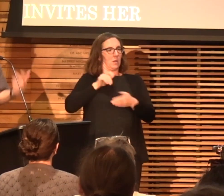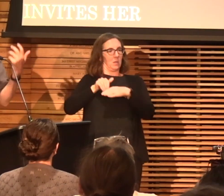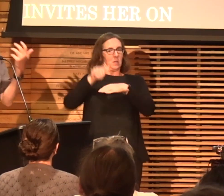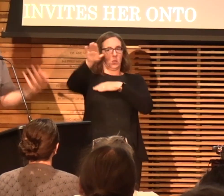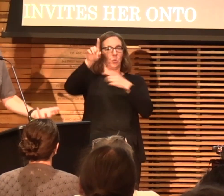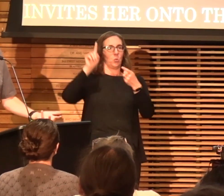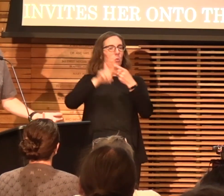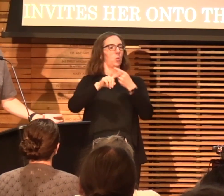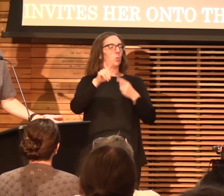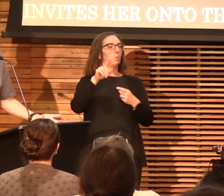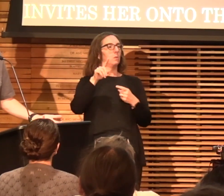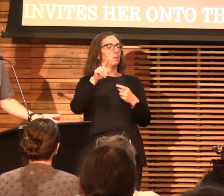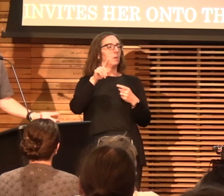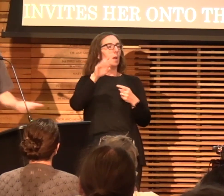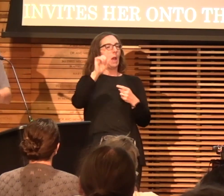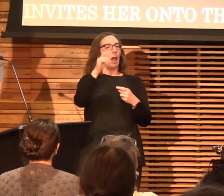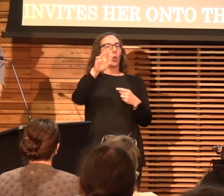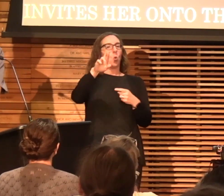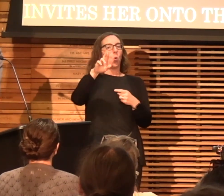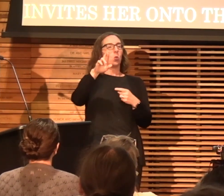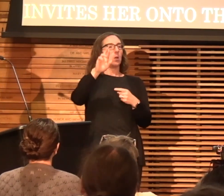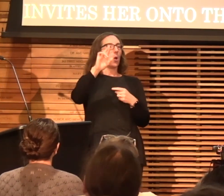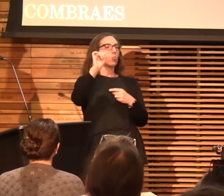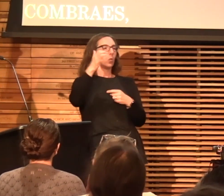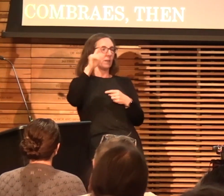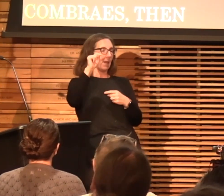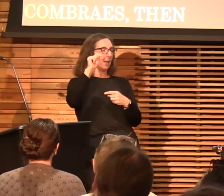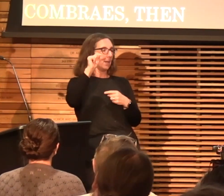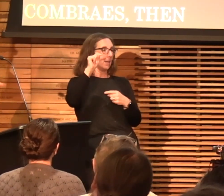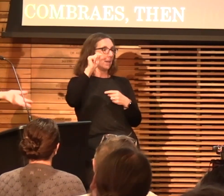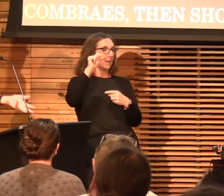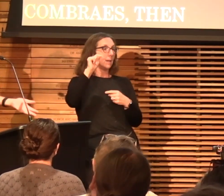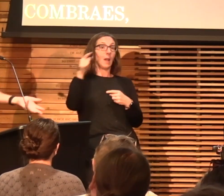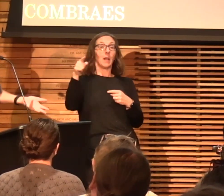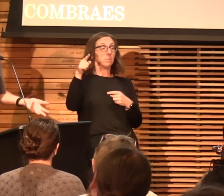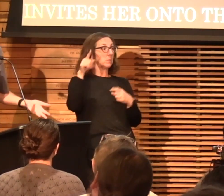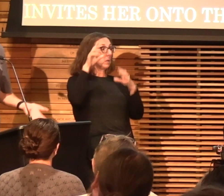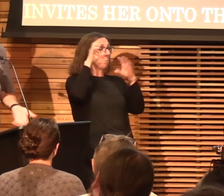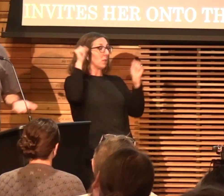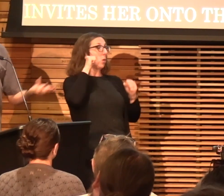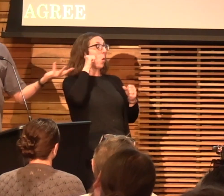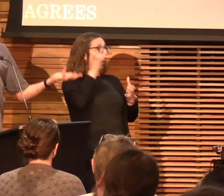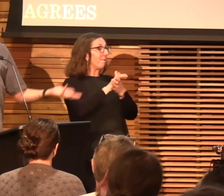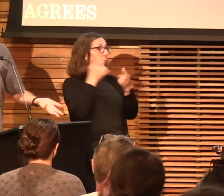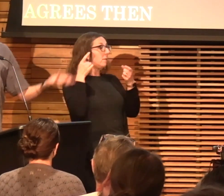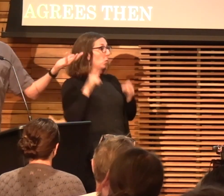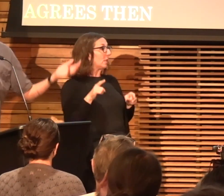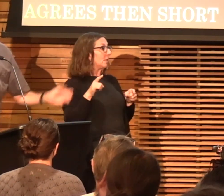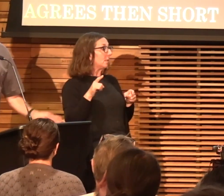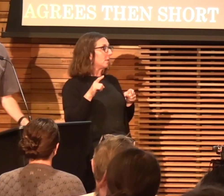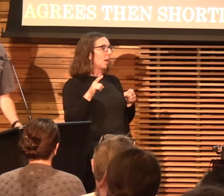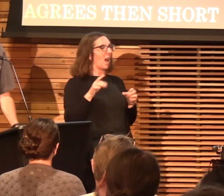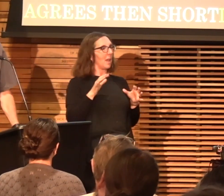Eleanor agrees, and then shortly after Eleanor writes back and says, "I have to withdraw.